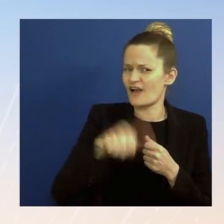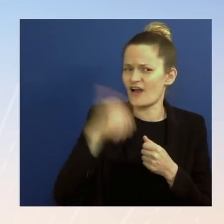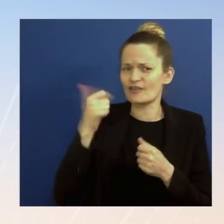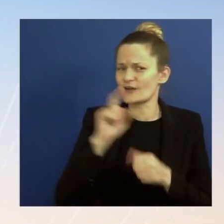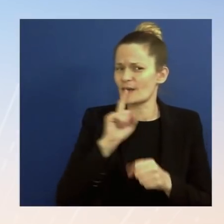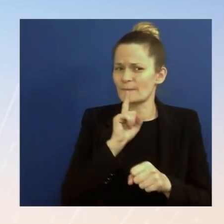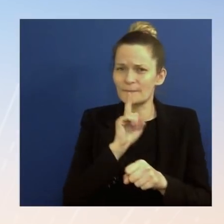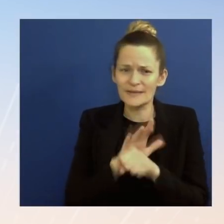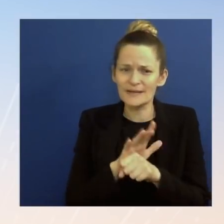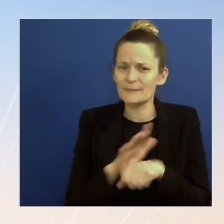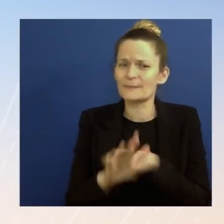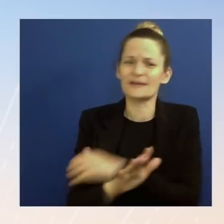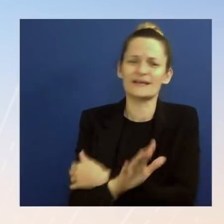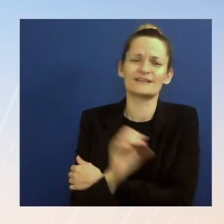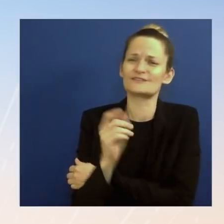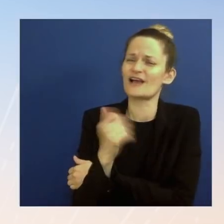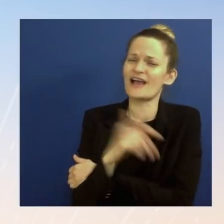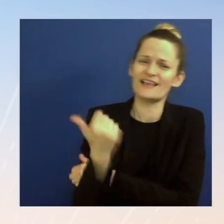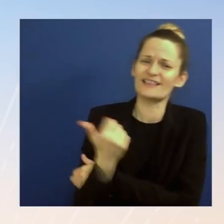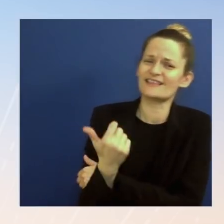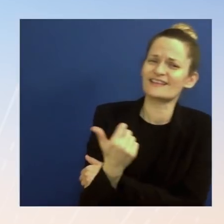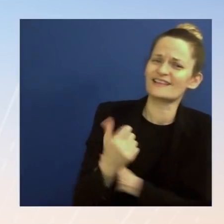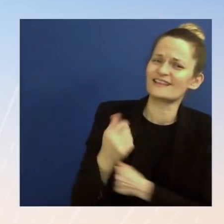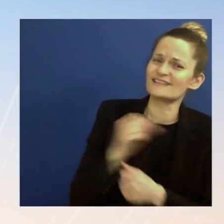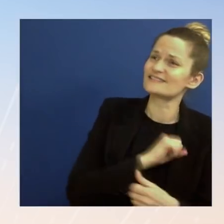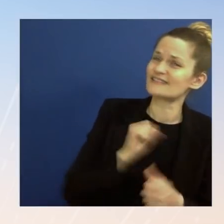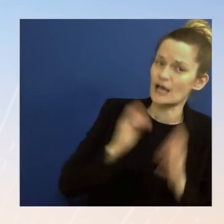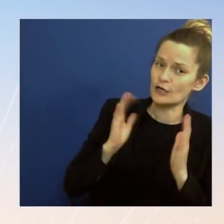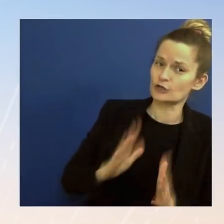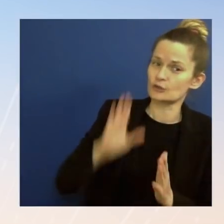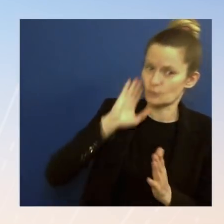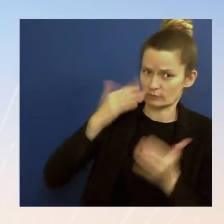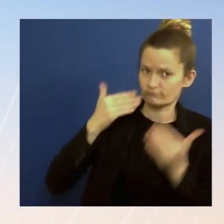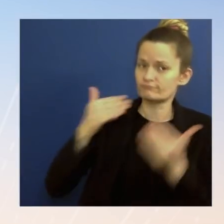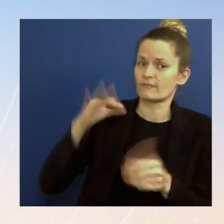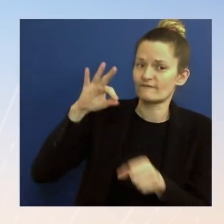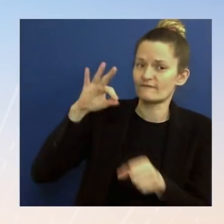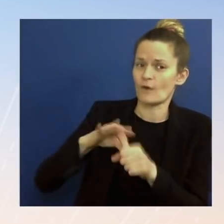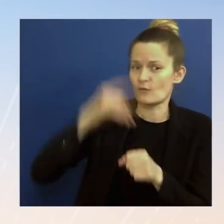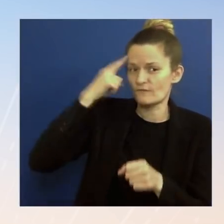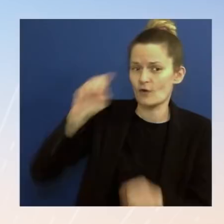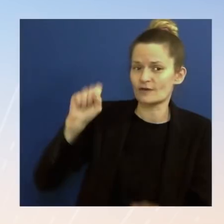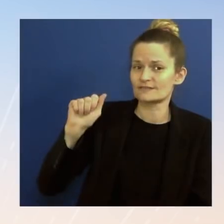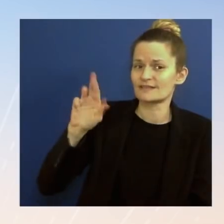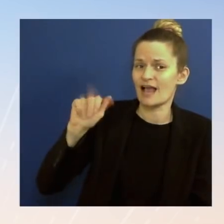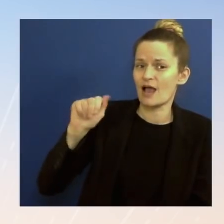about his opposition to her -- to her nomination? I'm trying to figure out if that was a surprise. Ms. Psaki: Sure. I understand your question.